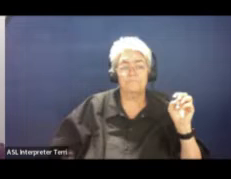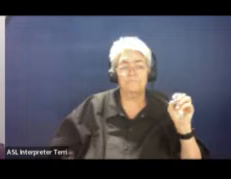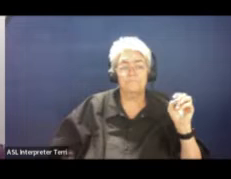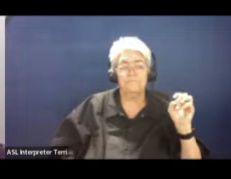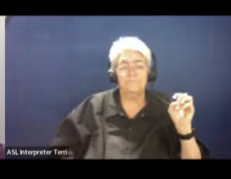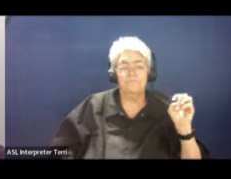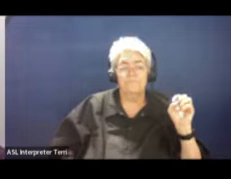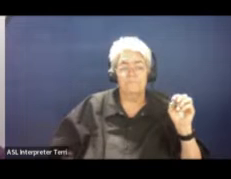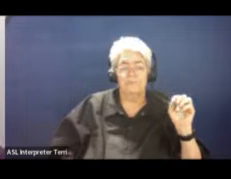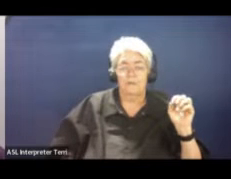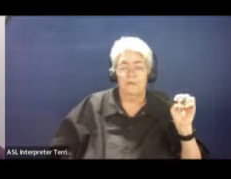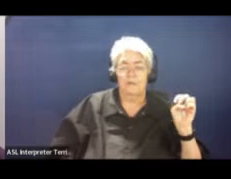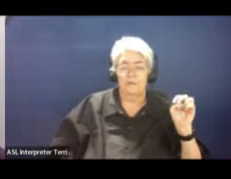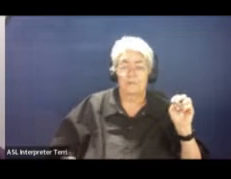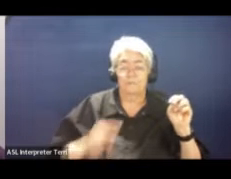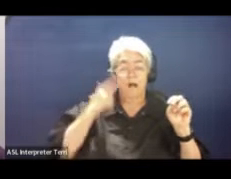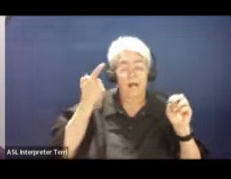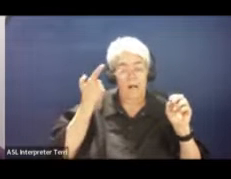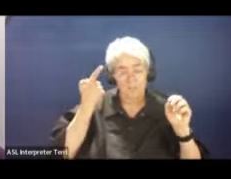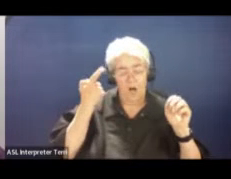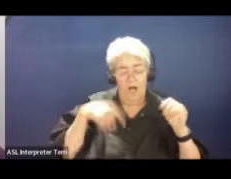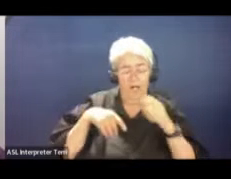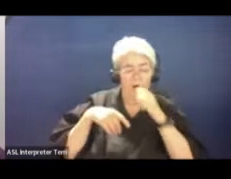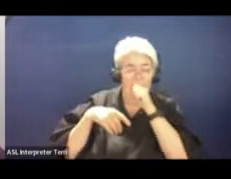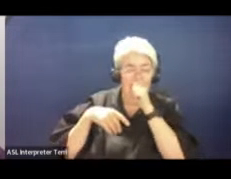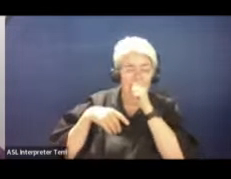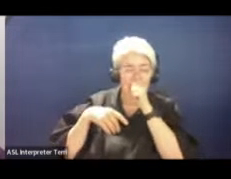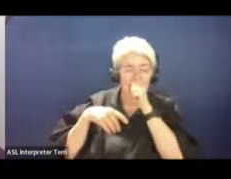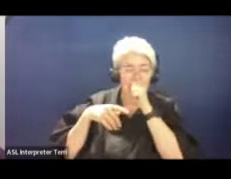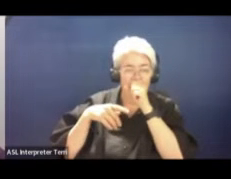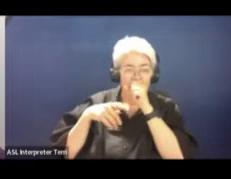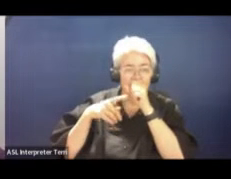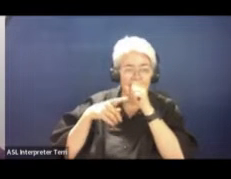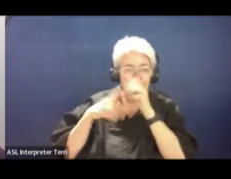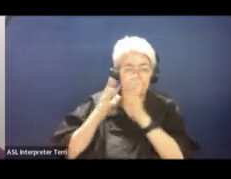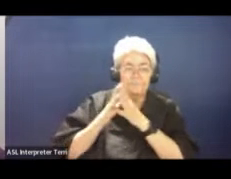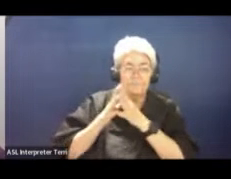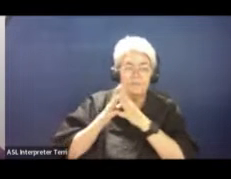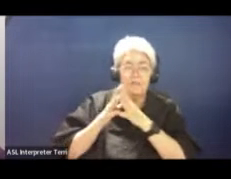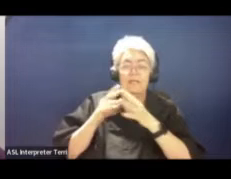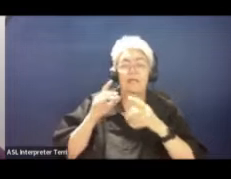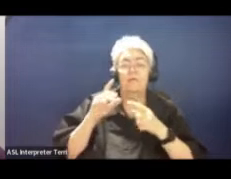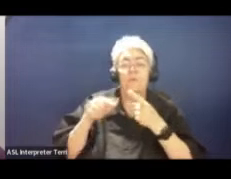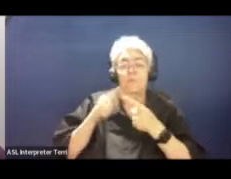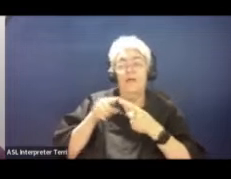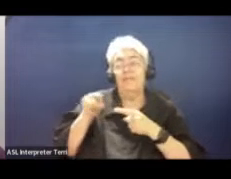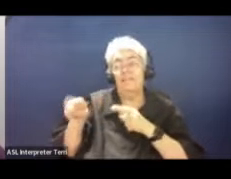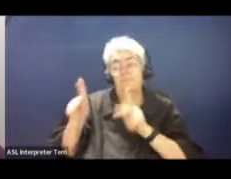addition about gunshot wounds, especially in incarceration settings, I have noticed a trend